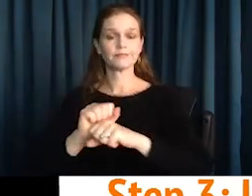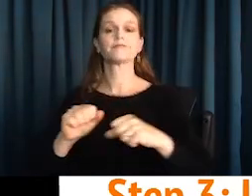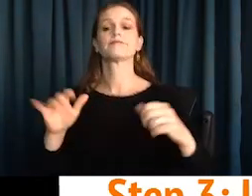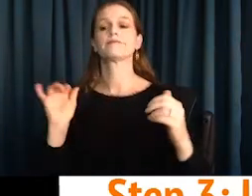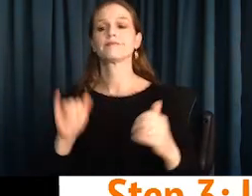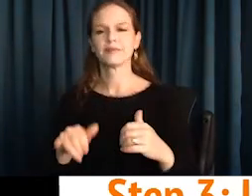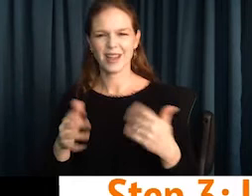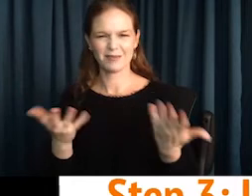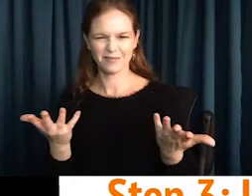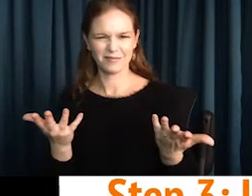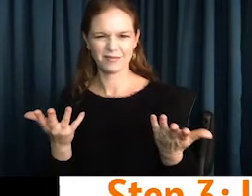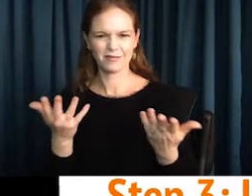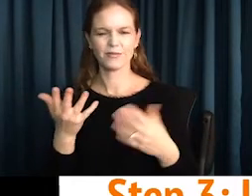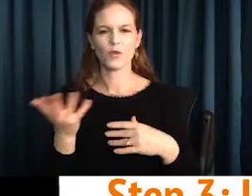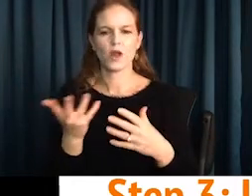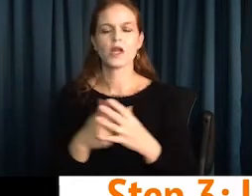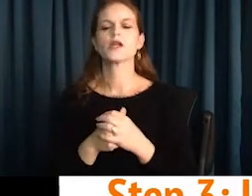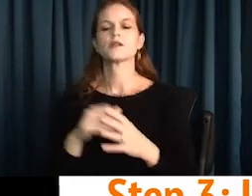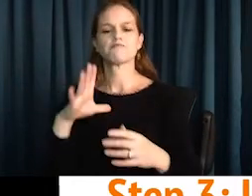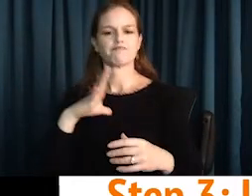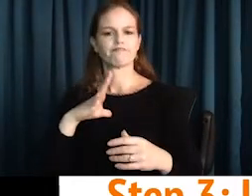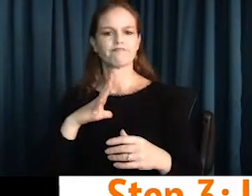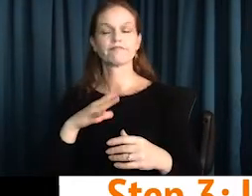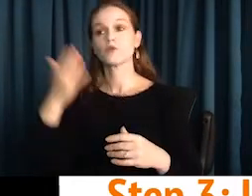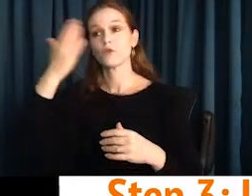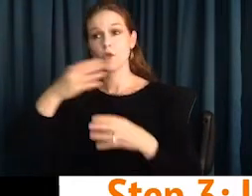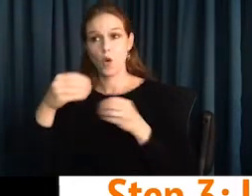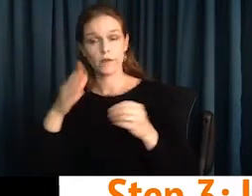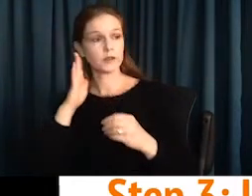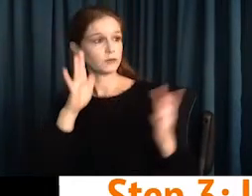The front office will call you to schedule your virtual intake appointment with a DRC